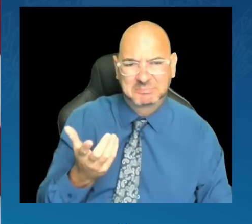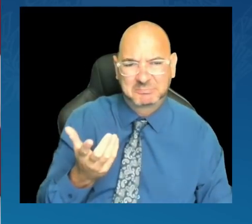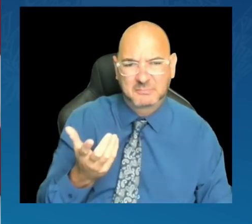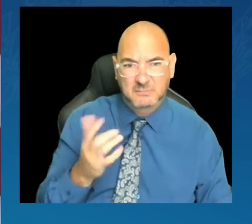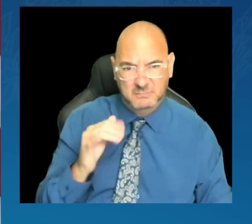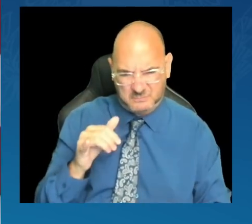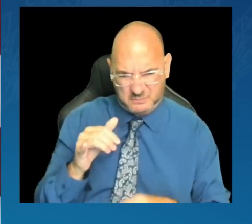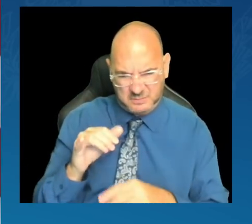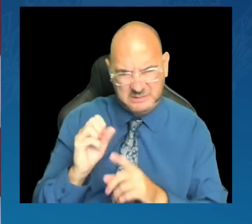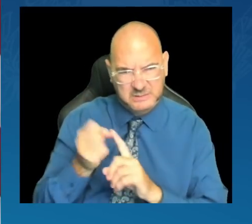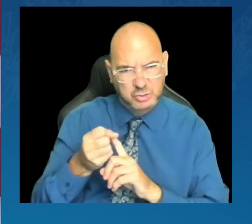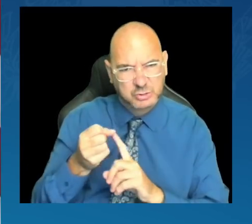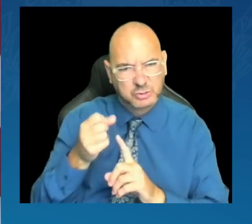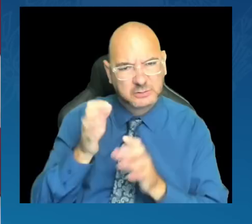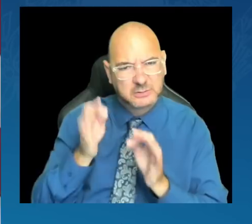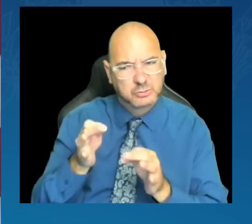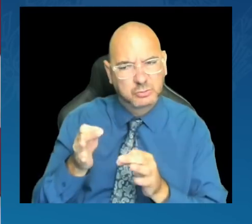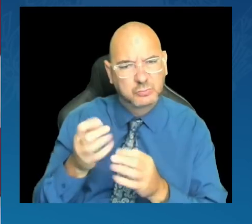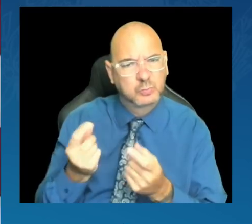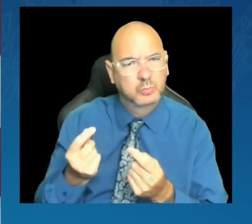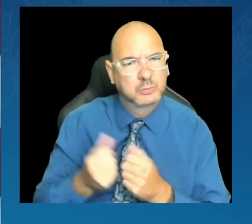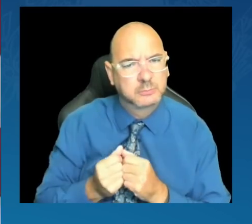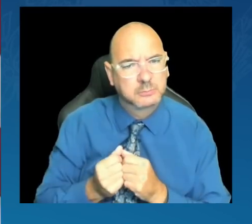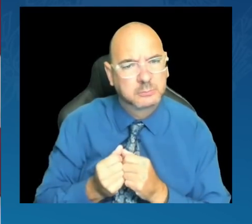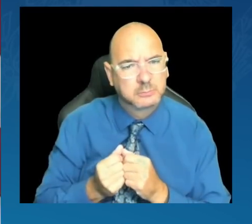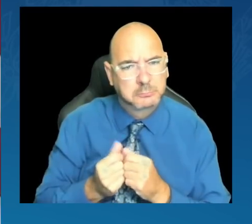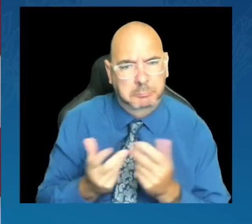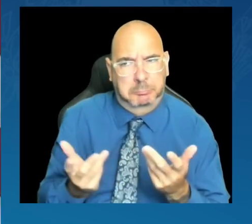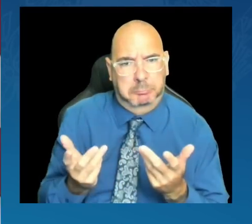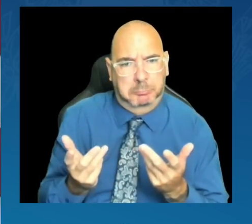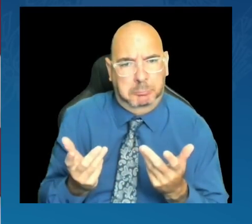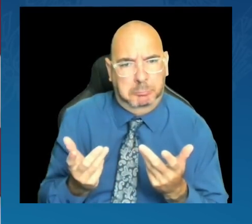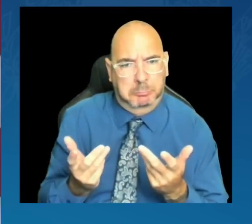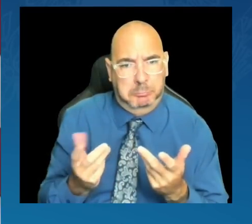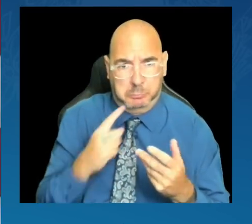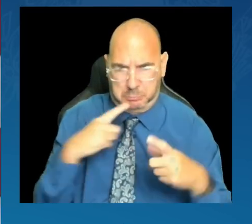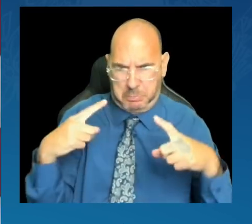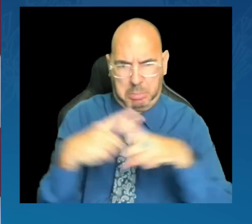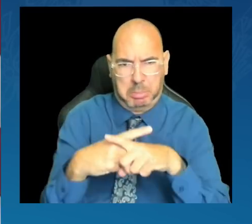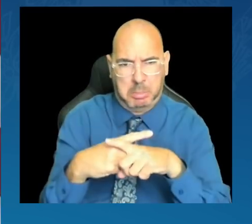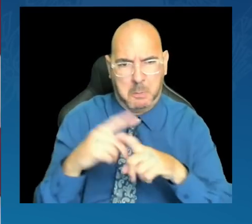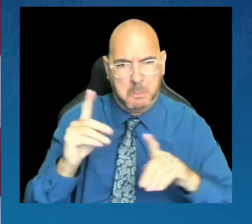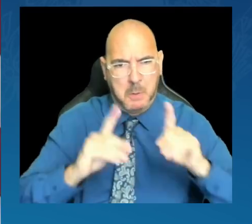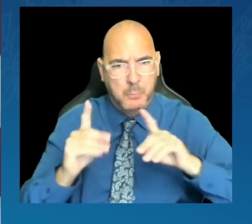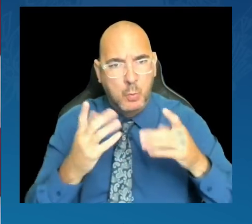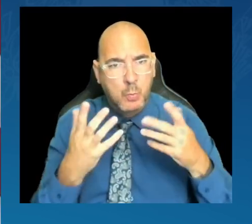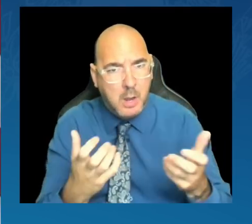that in a land that was founded on the important principles